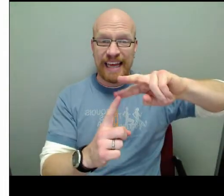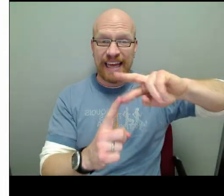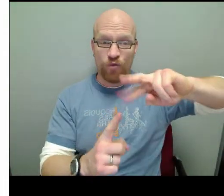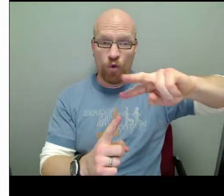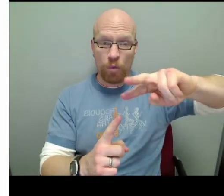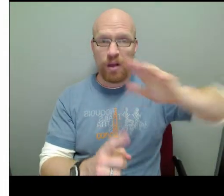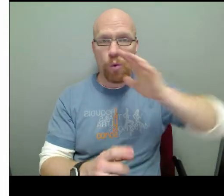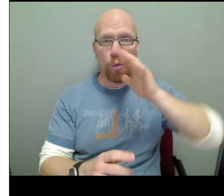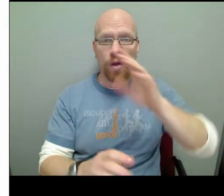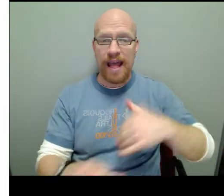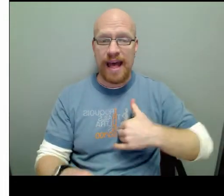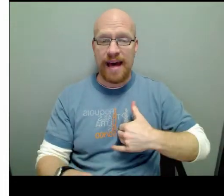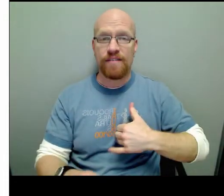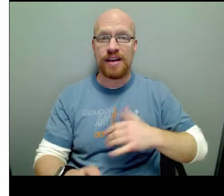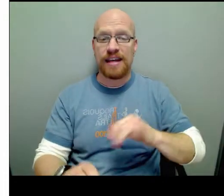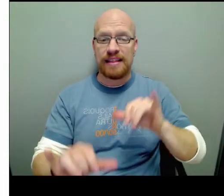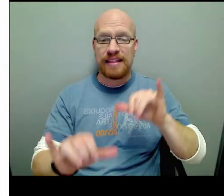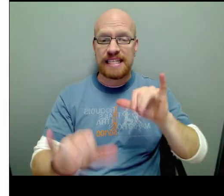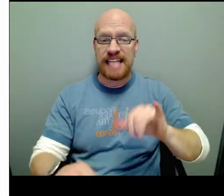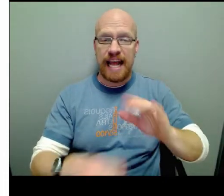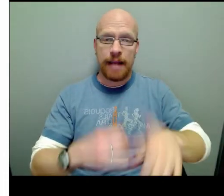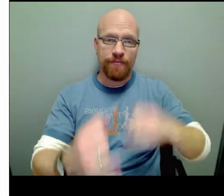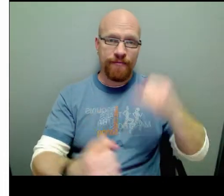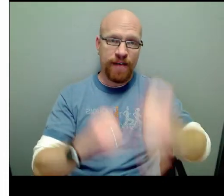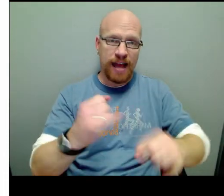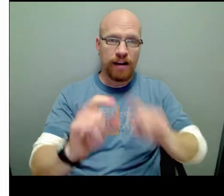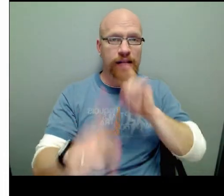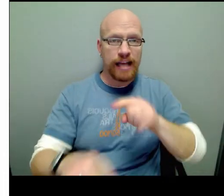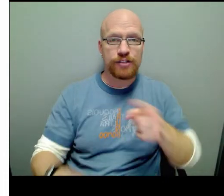Your formula will have the same final answer.